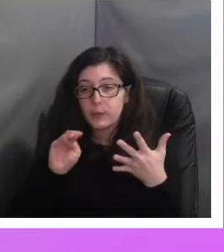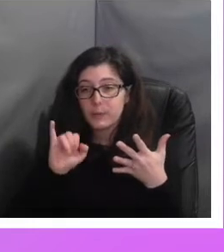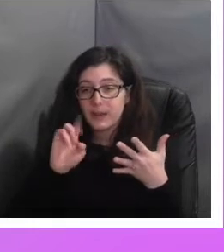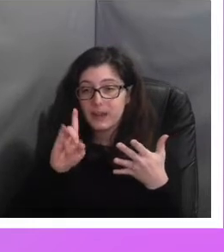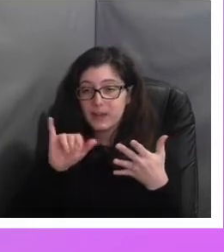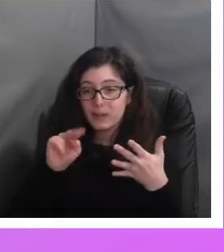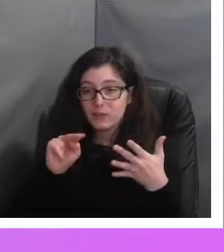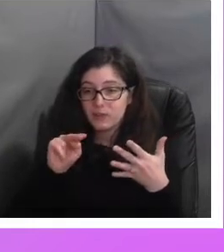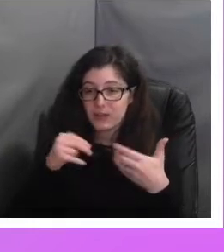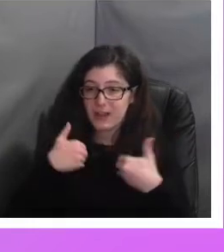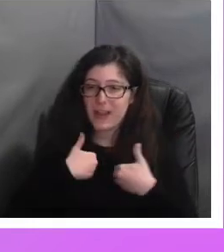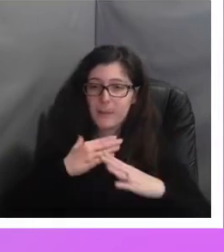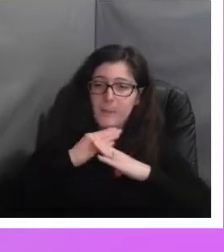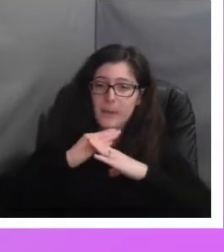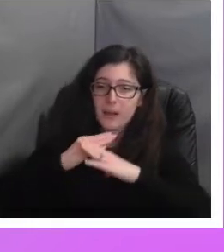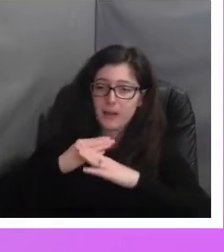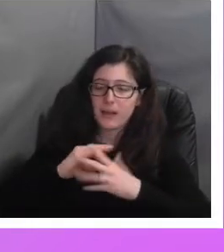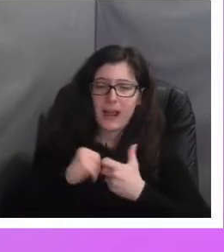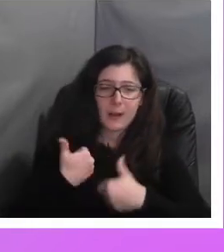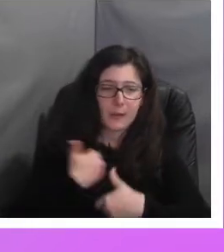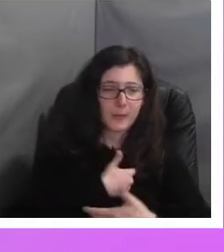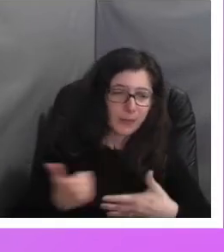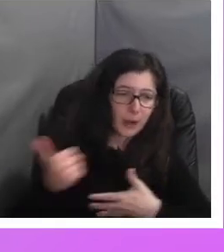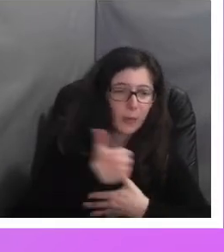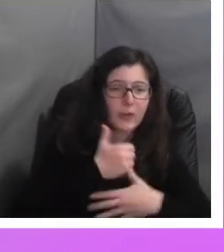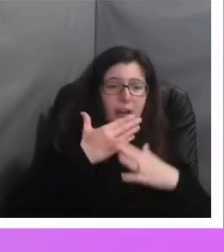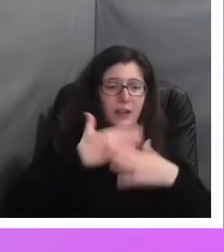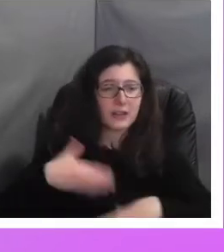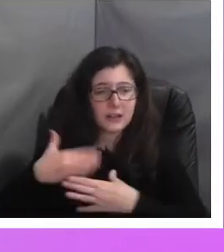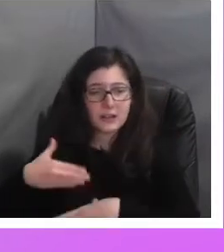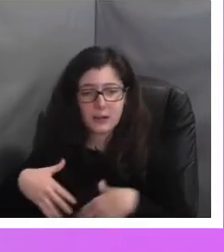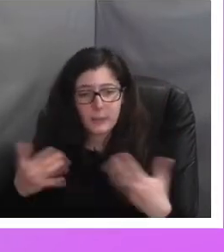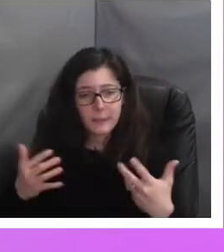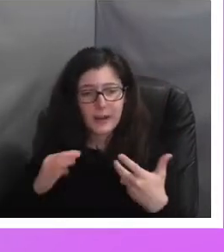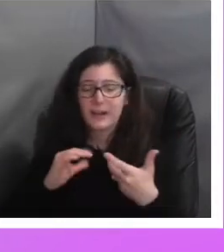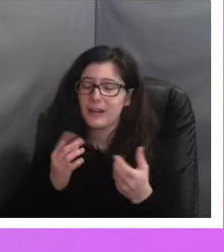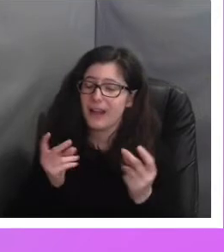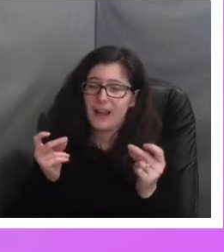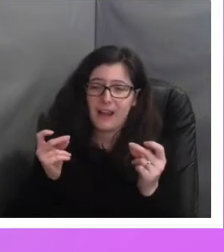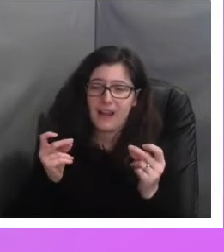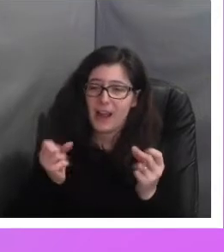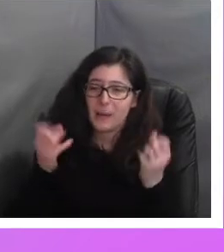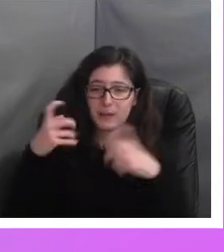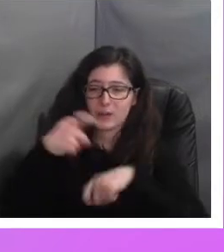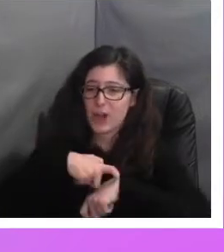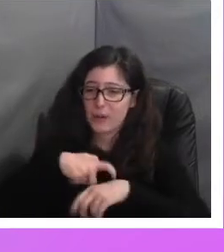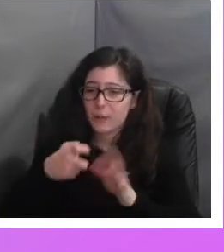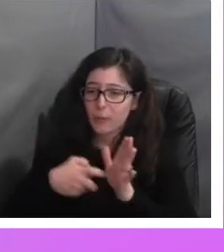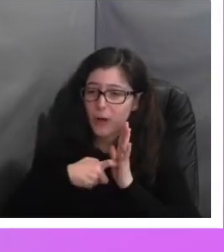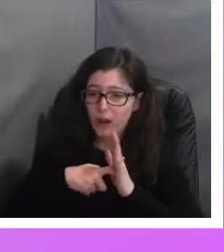how fast are we going to work? Then there's the interim measures, which is the alternative access, while there are still barriers,